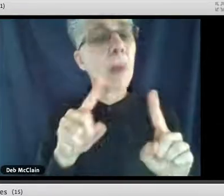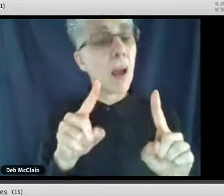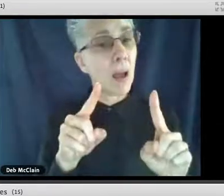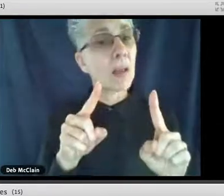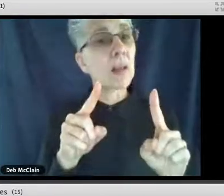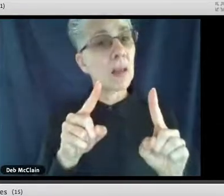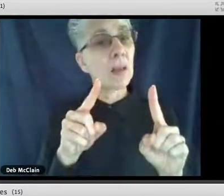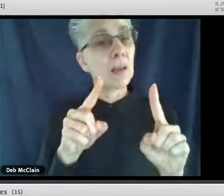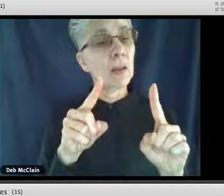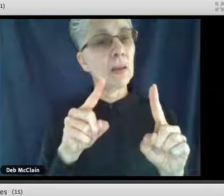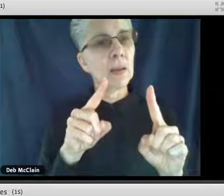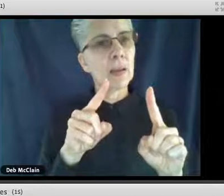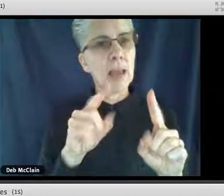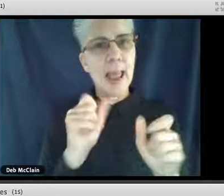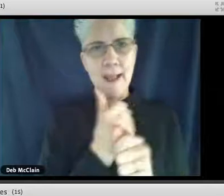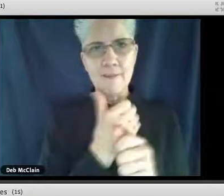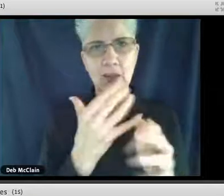And it captures everything for you.